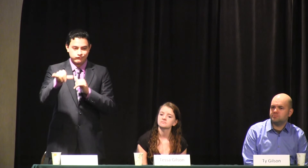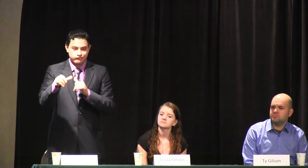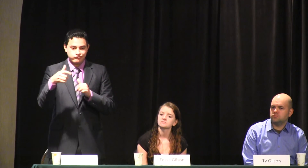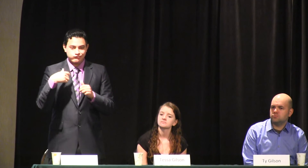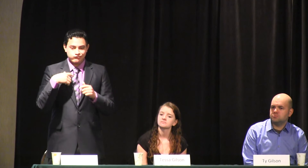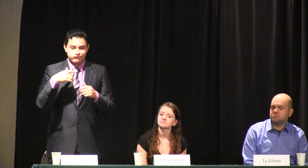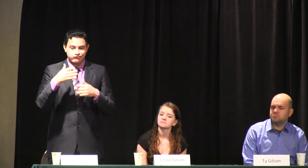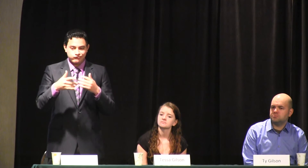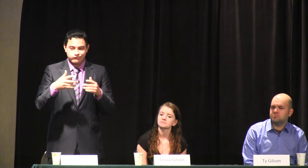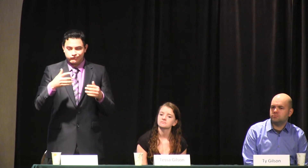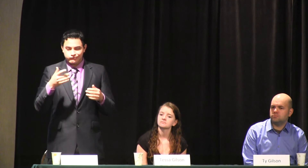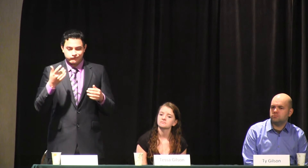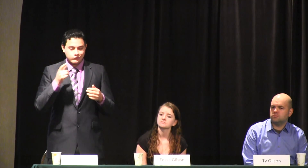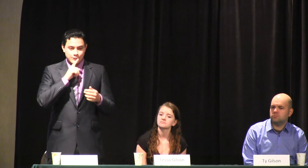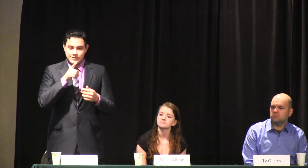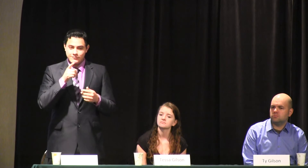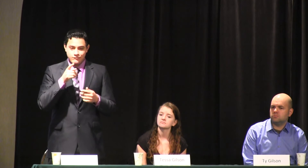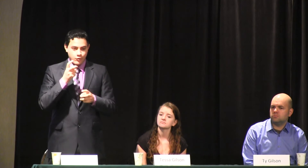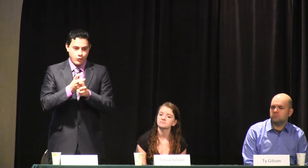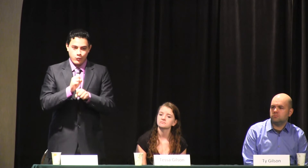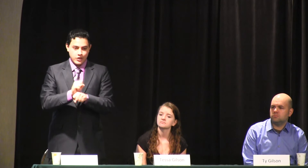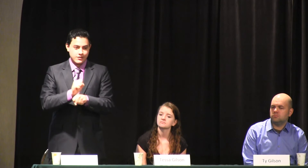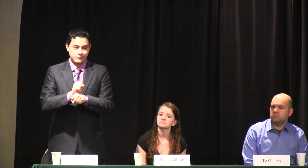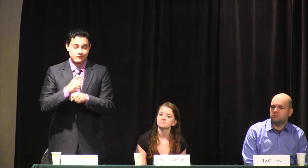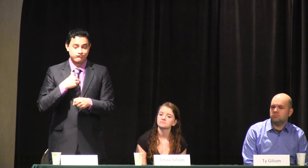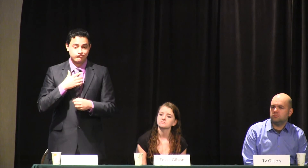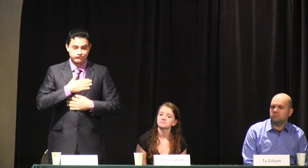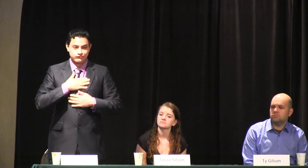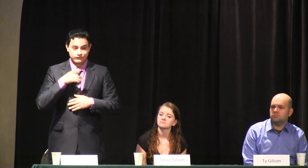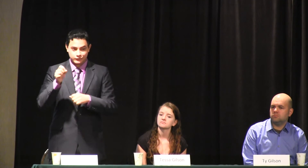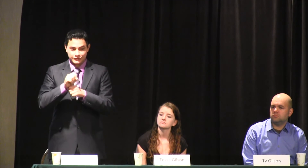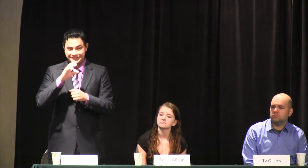and you work all day and you actually -- you stay there, and it's a lot of hard work